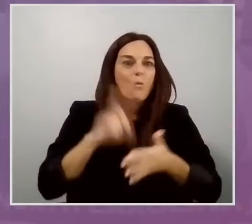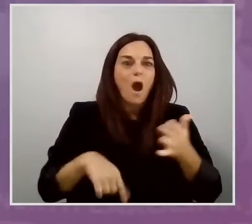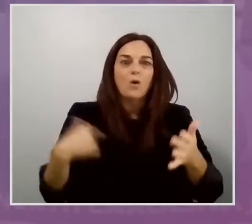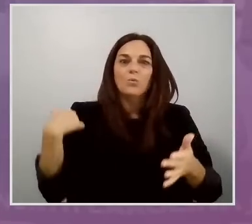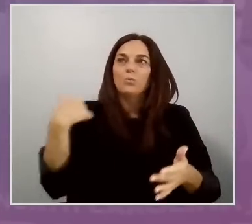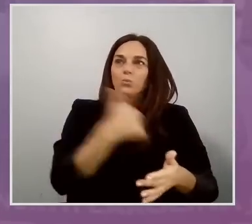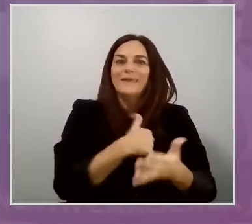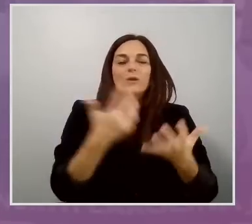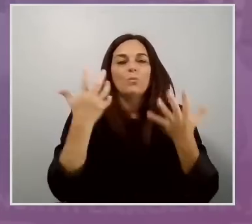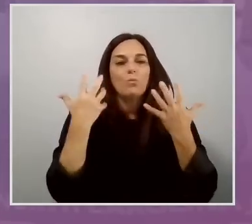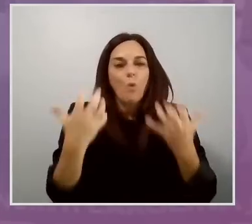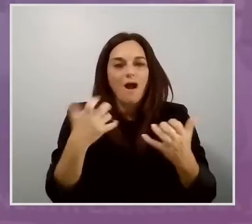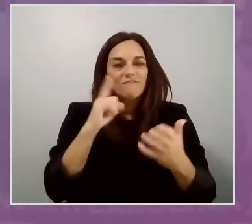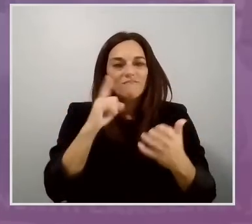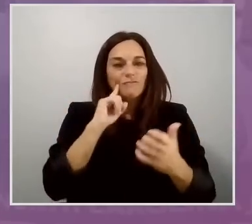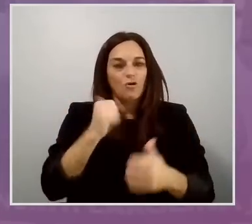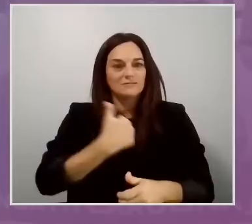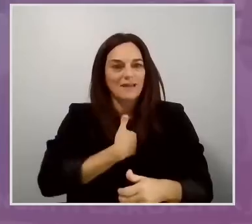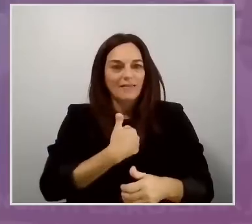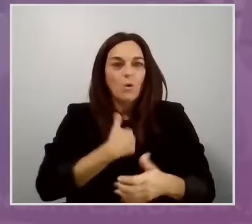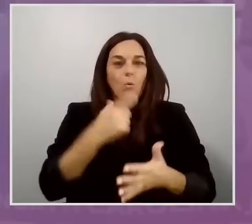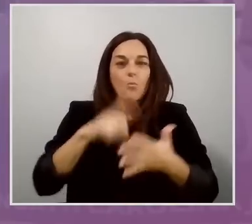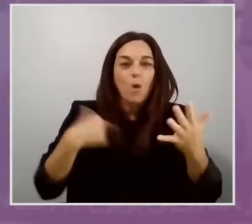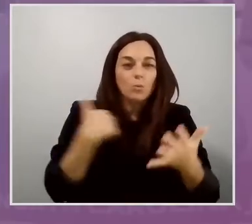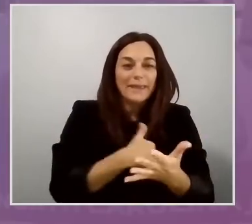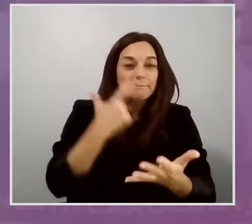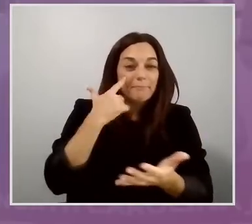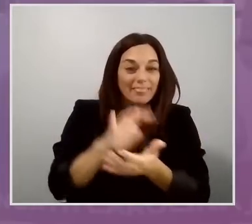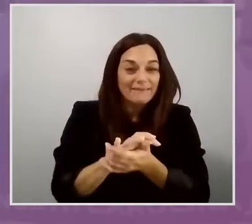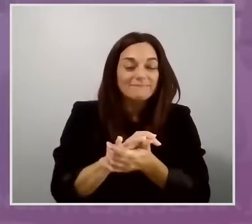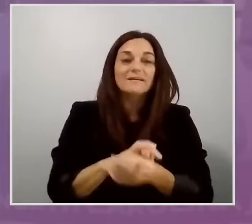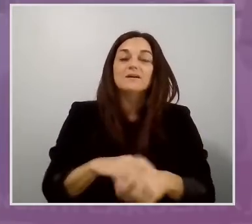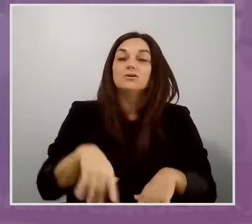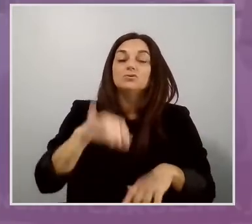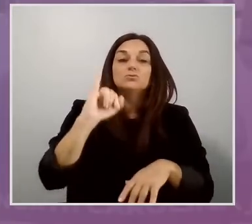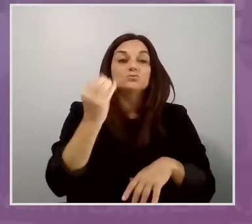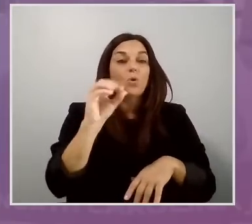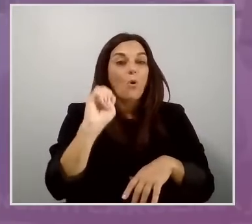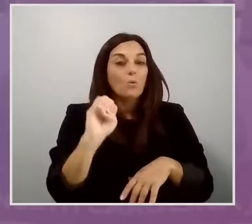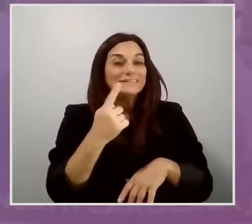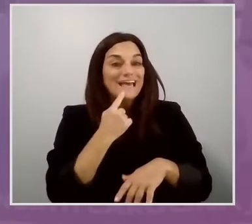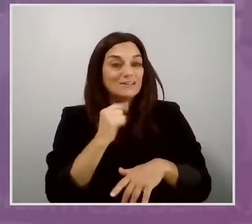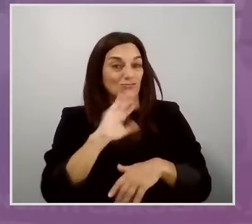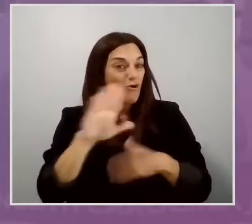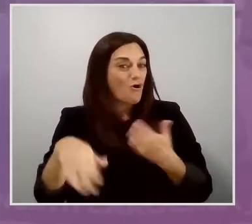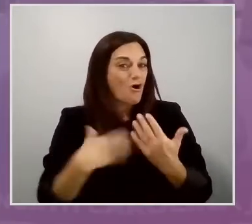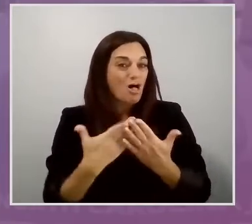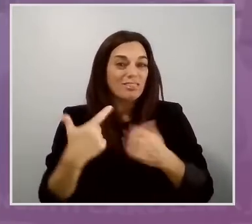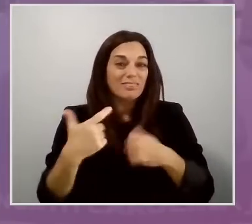WHO WE ARE PRESENTLY. AND WHAT WE WANT FOR OURSELVES